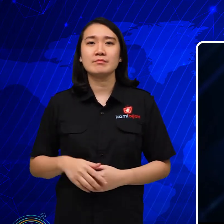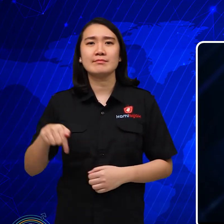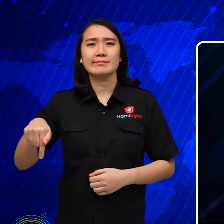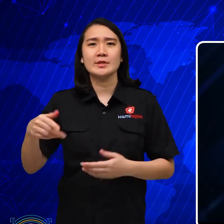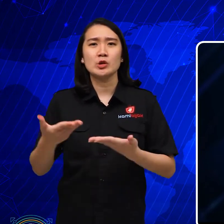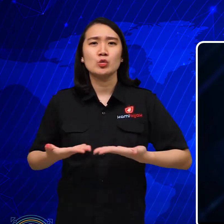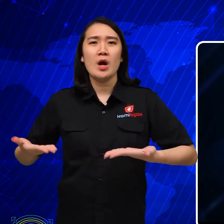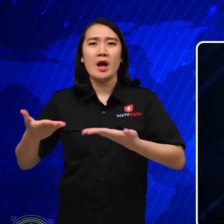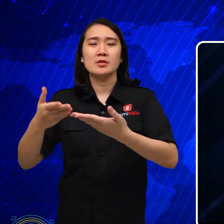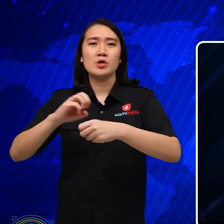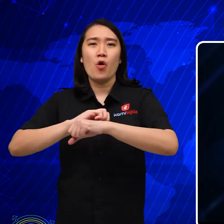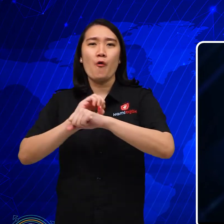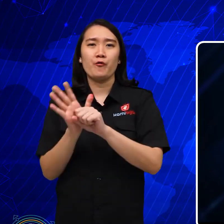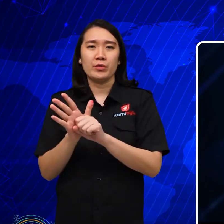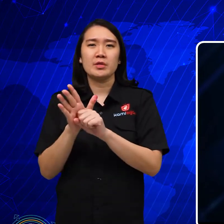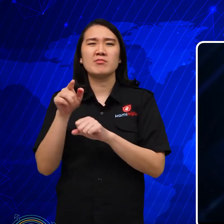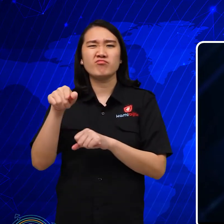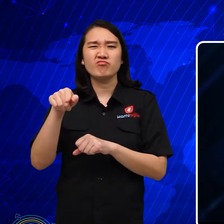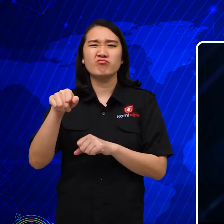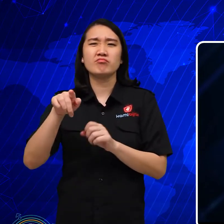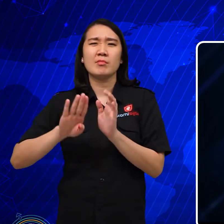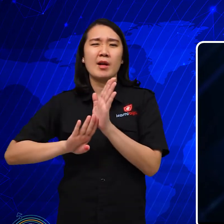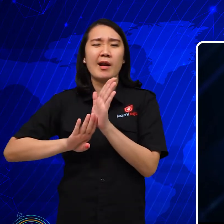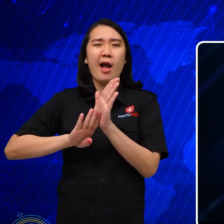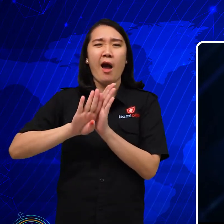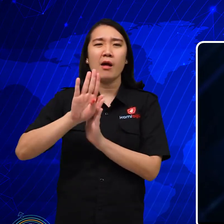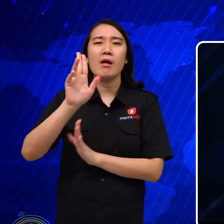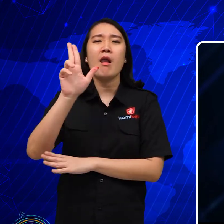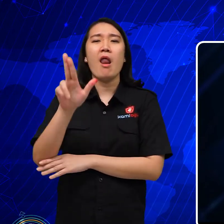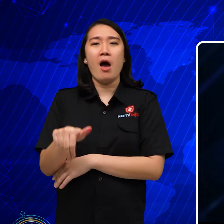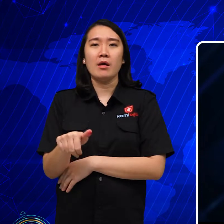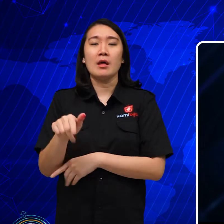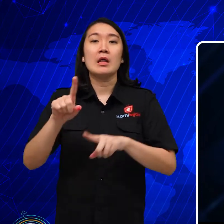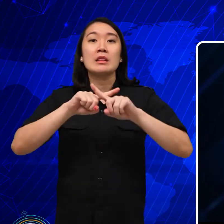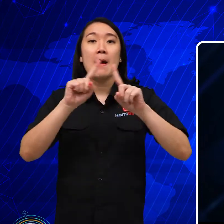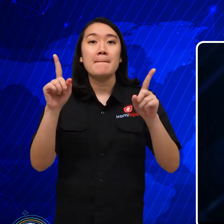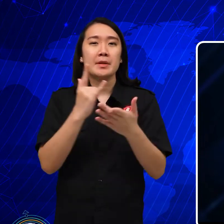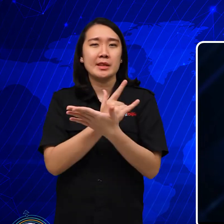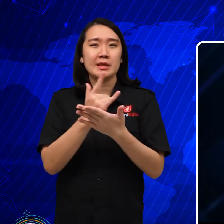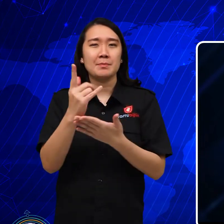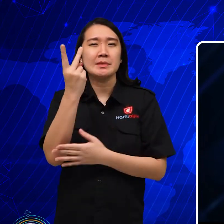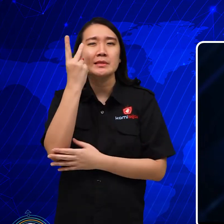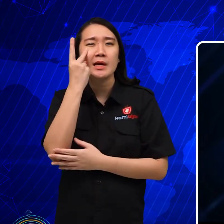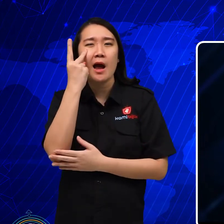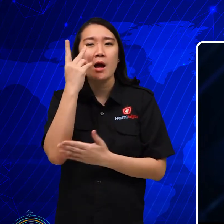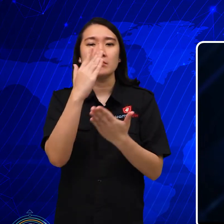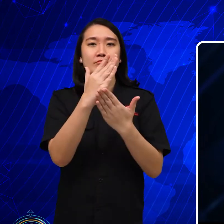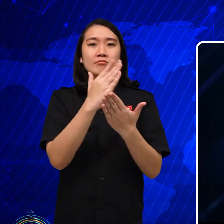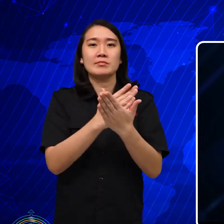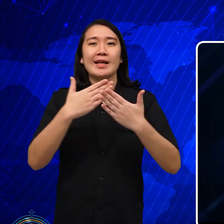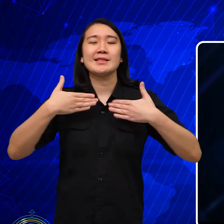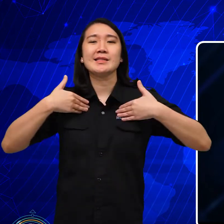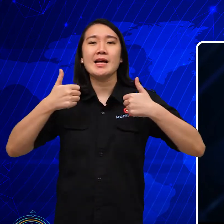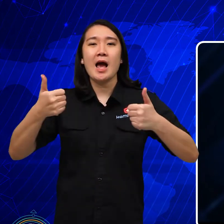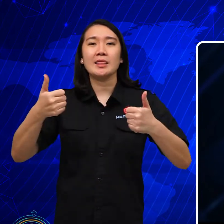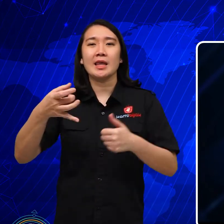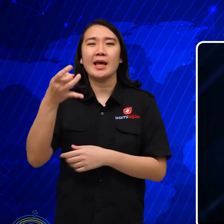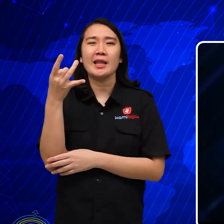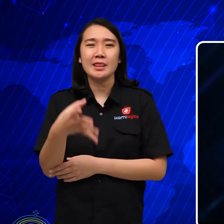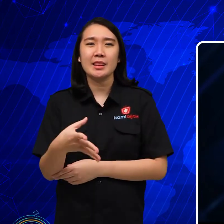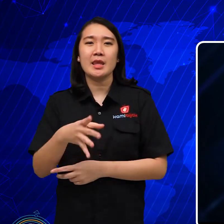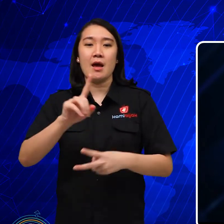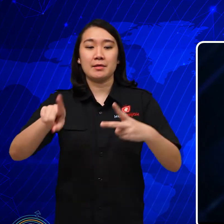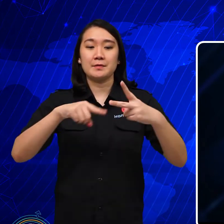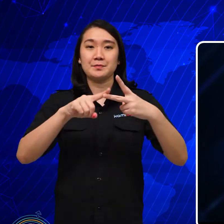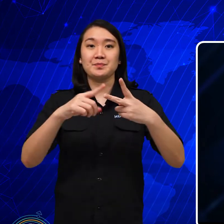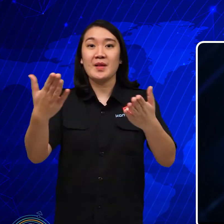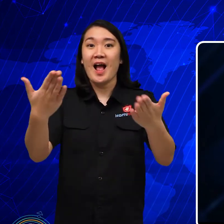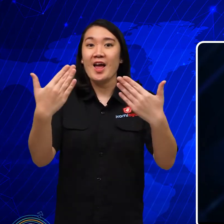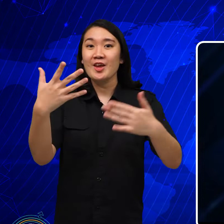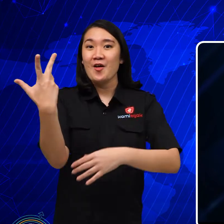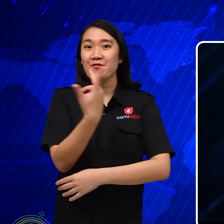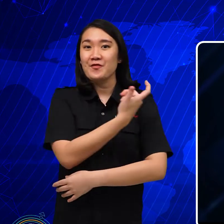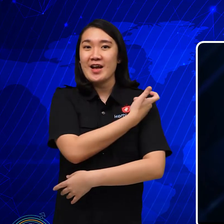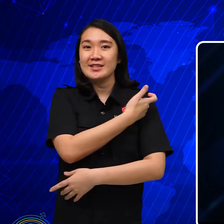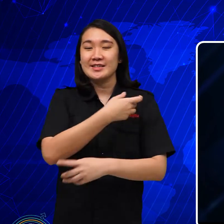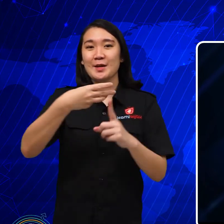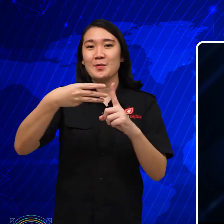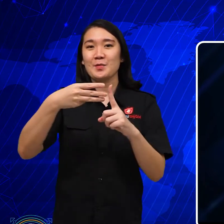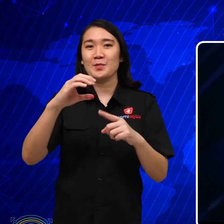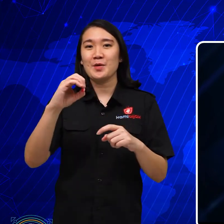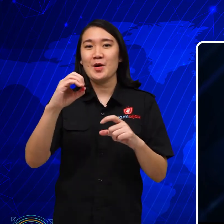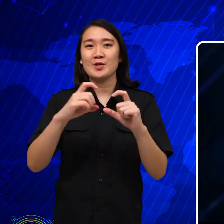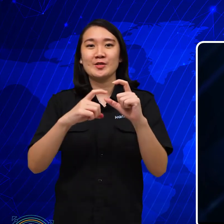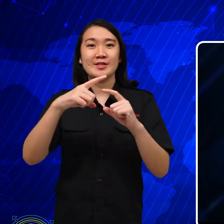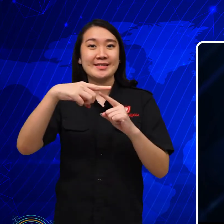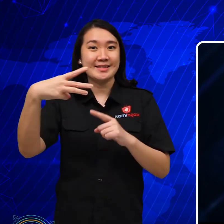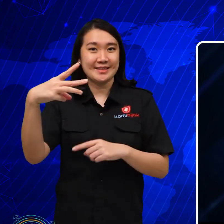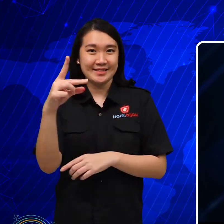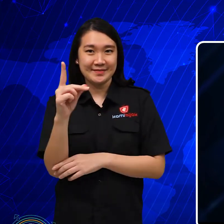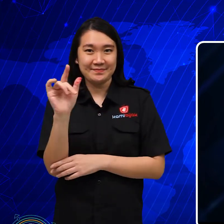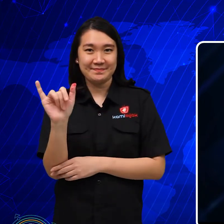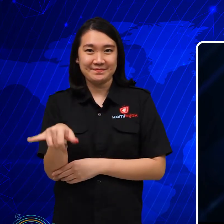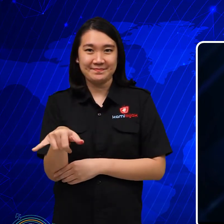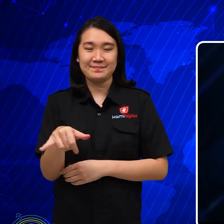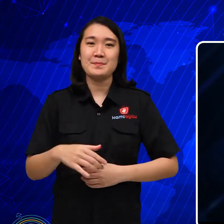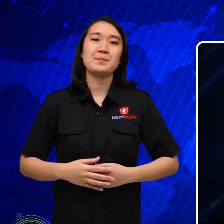Now it's still a pandemic, take care of your health strictly and let's get booster vaccines.